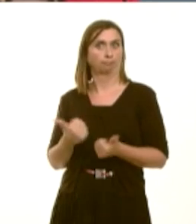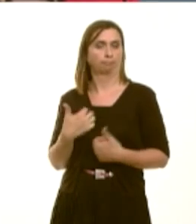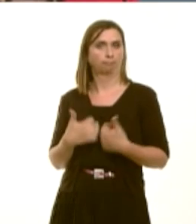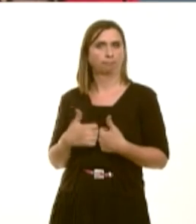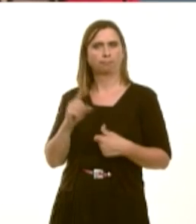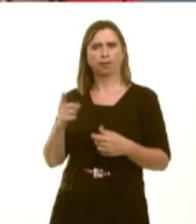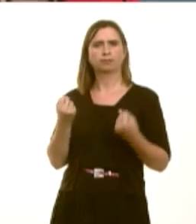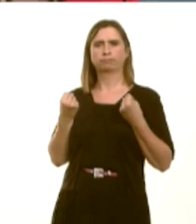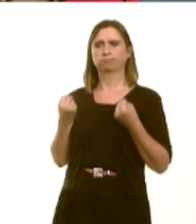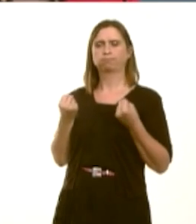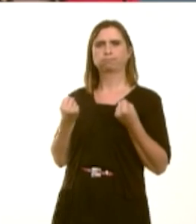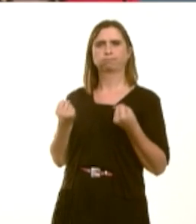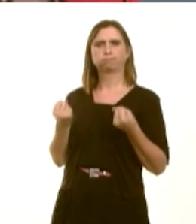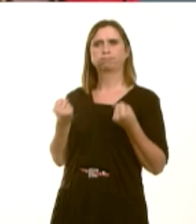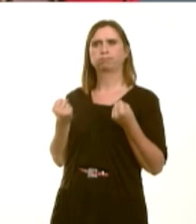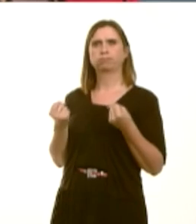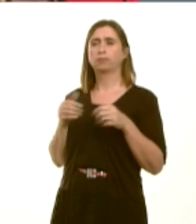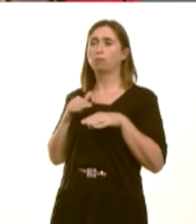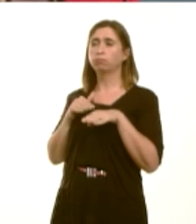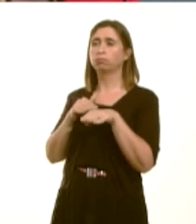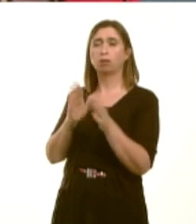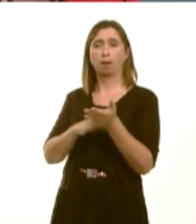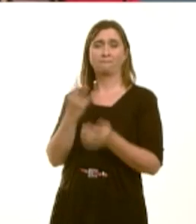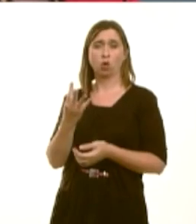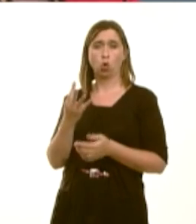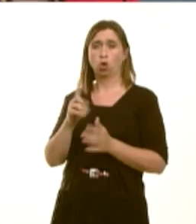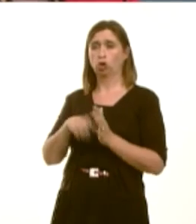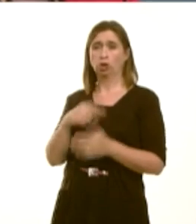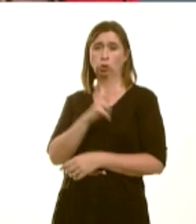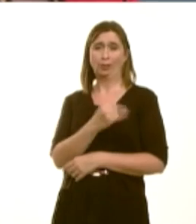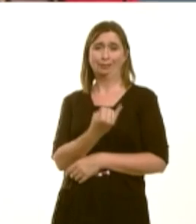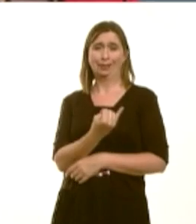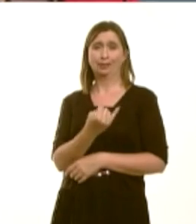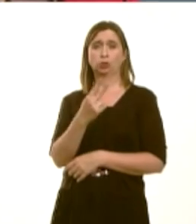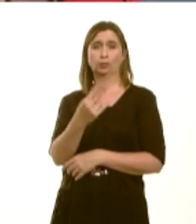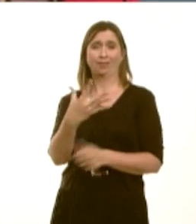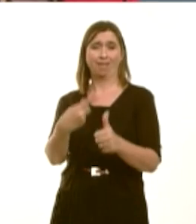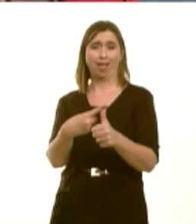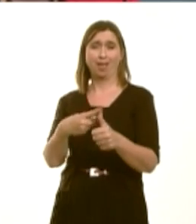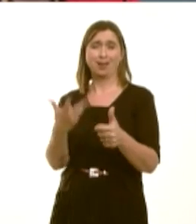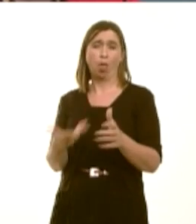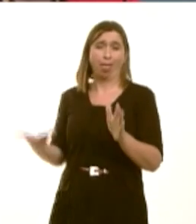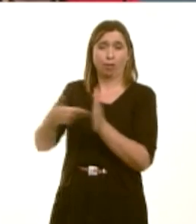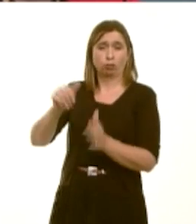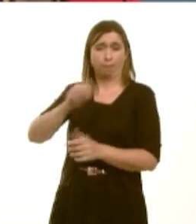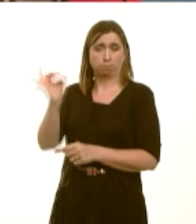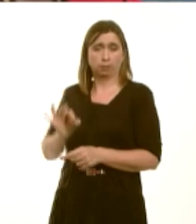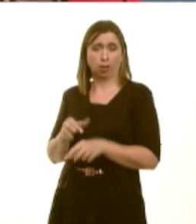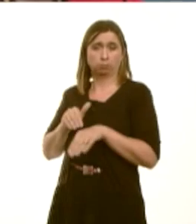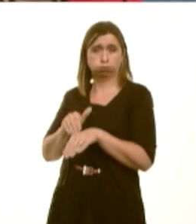vehicles using the M4 between junctions 26 and 25a has increased by 11 per cent already?